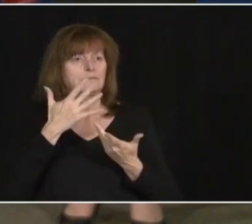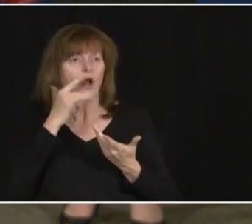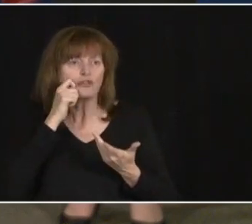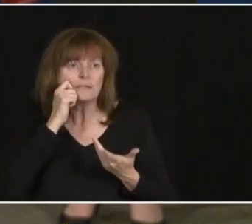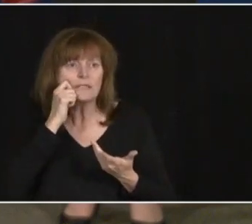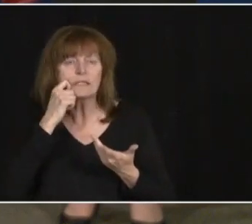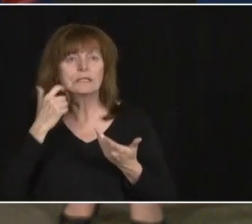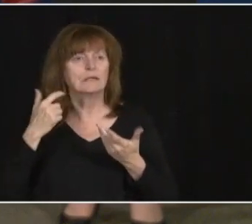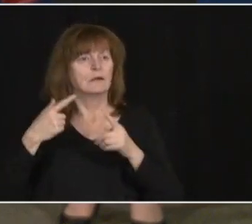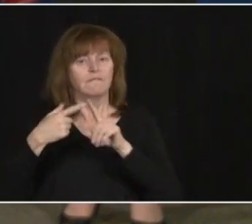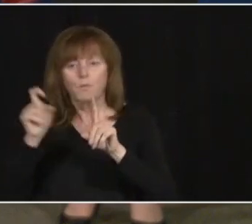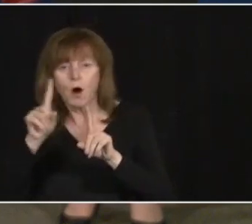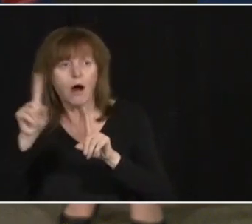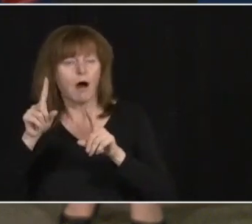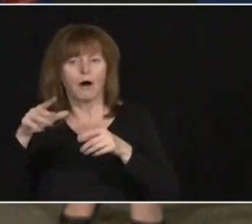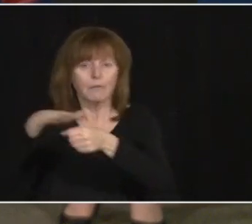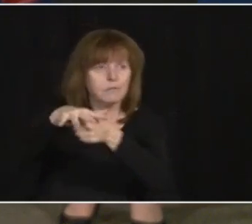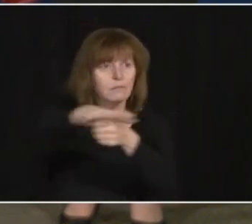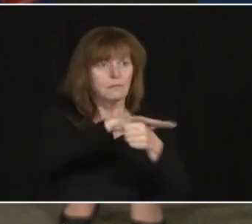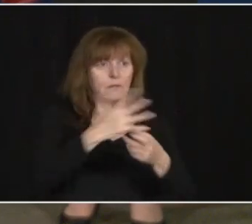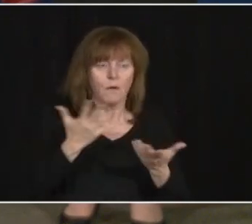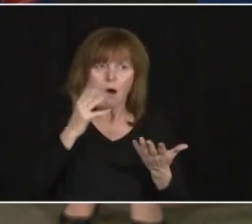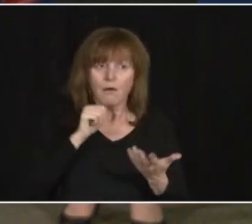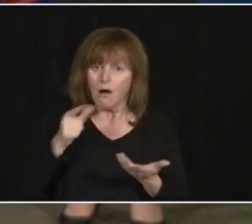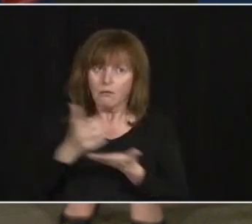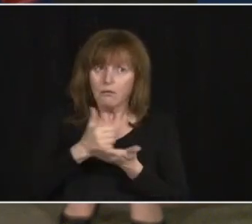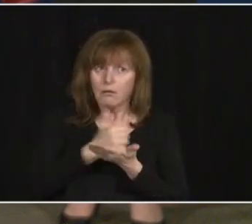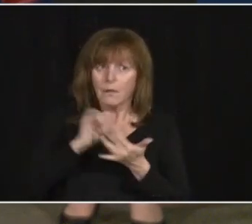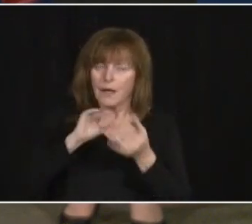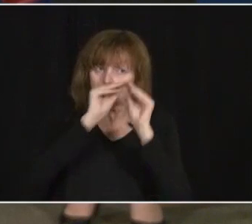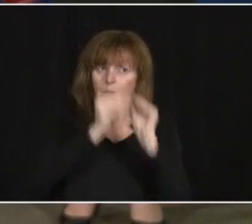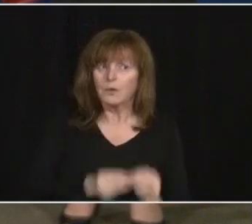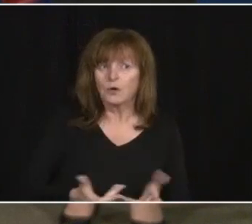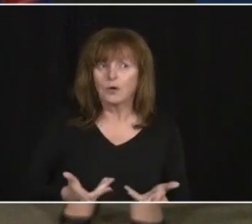that might help us pin point them even further.